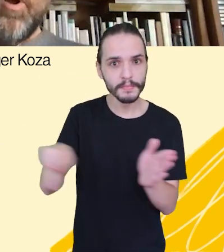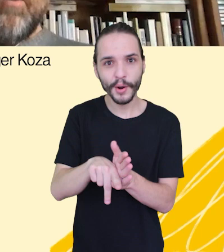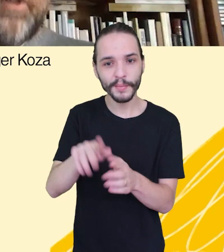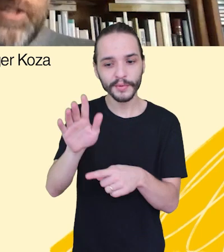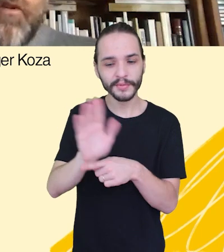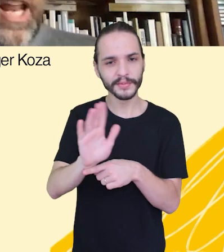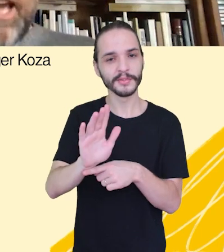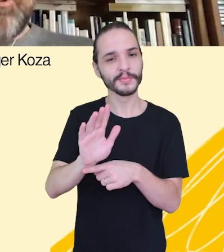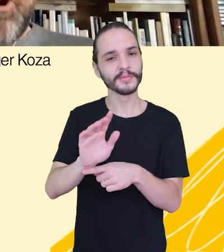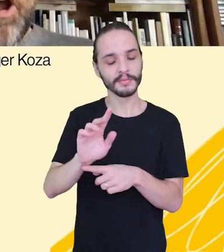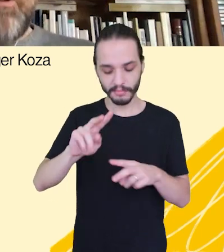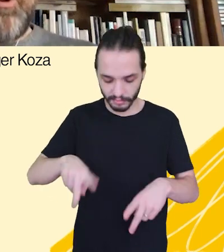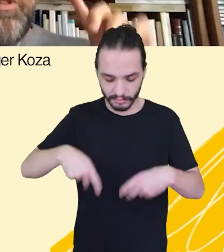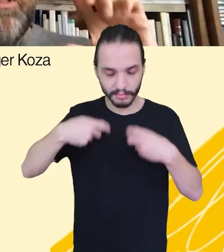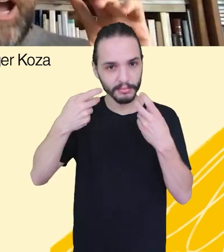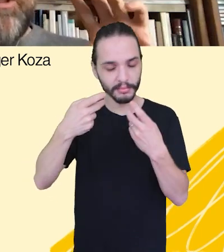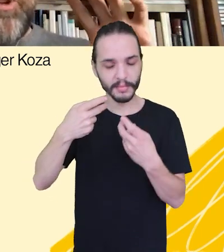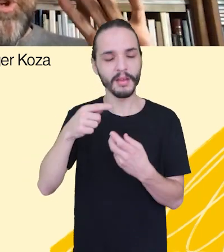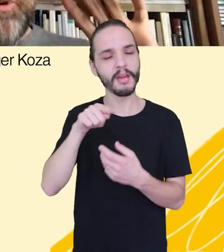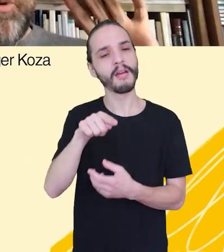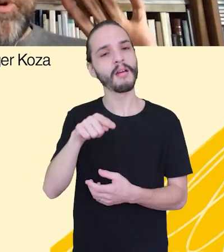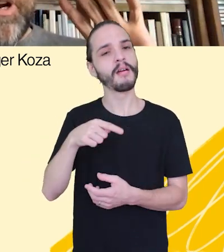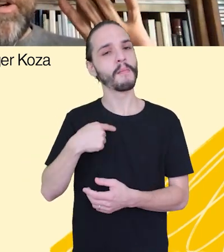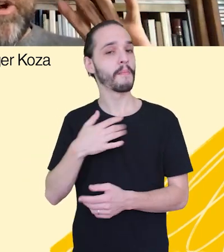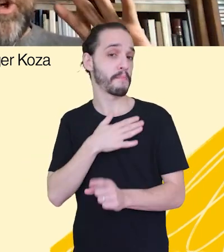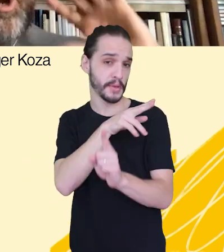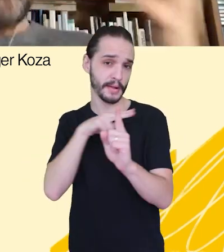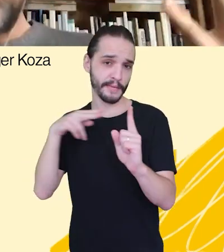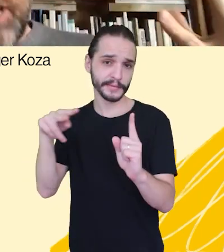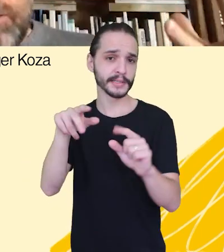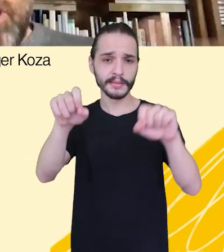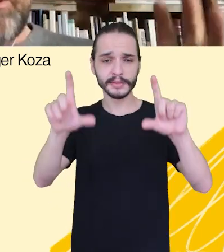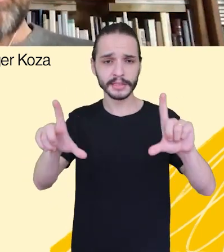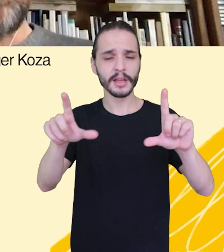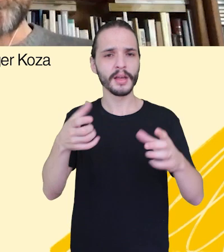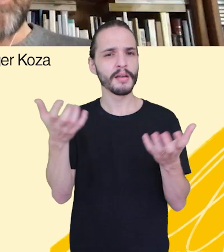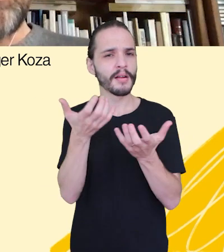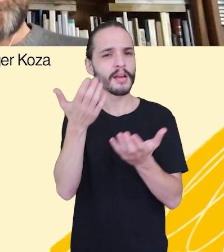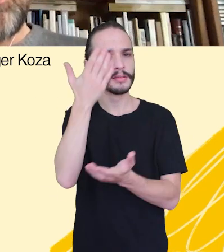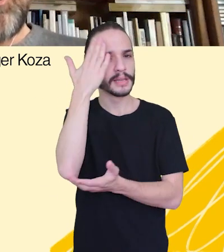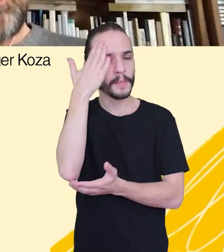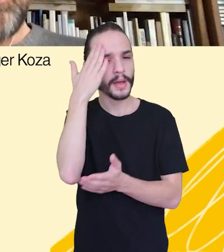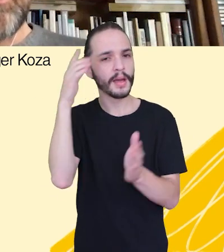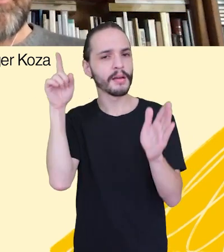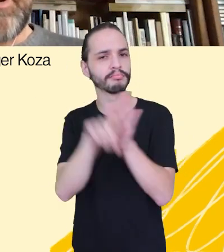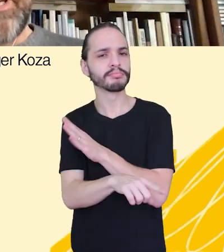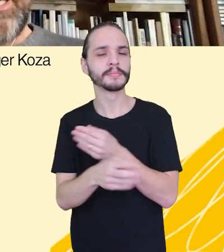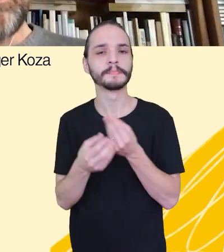First of all I'd like to know how you got to that moment. Was it something that you knew from the very beginning?